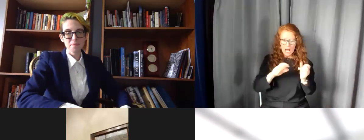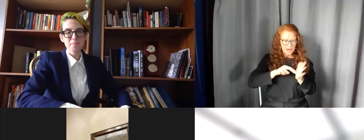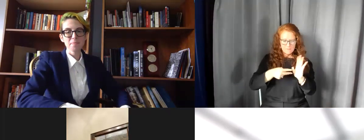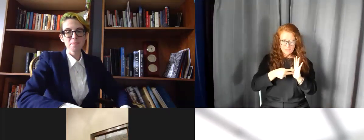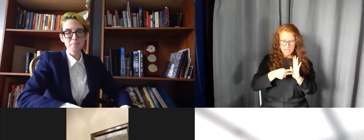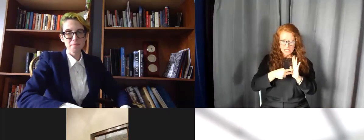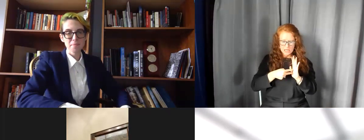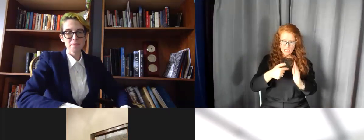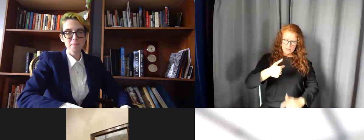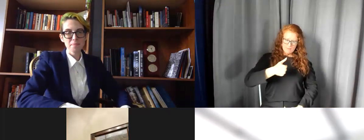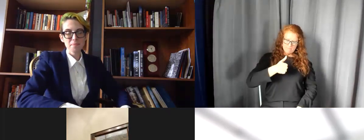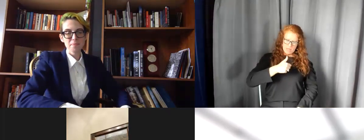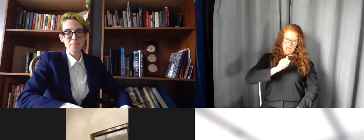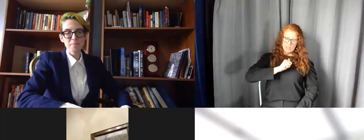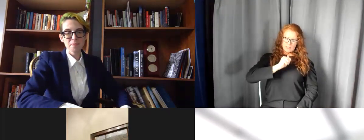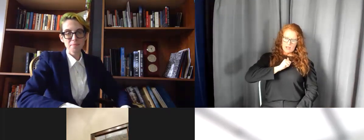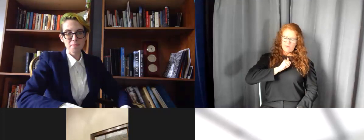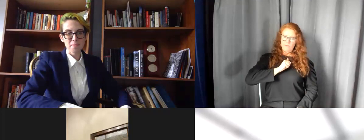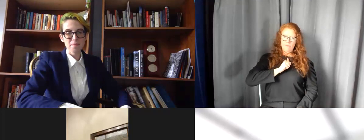Jordan Radford: It's being in control of what is done.